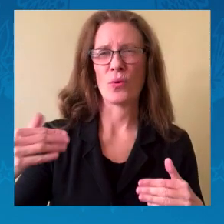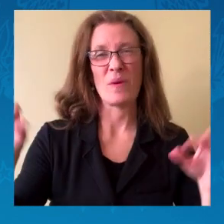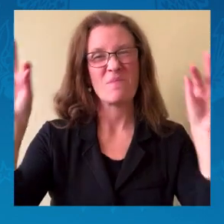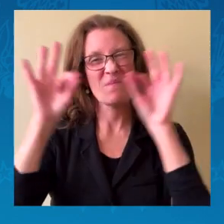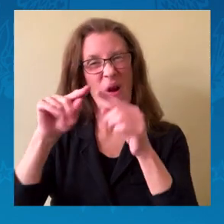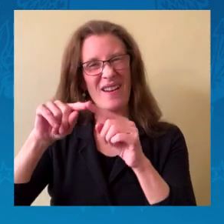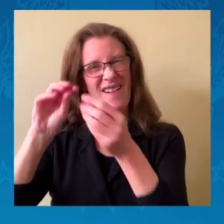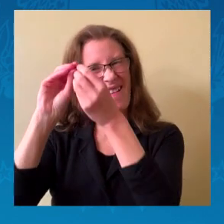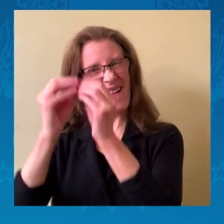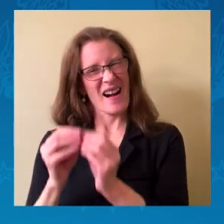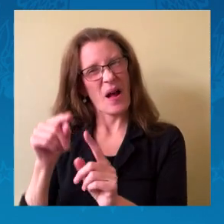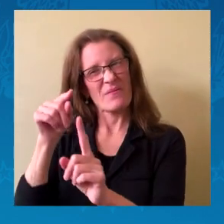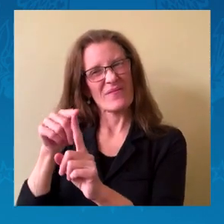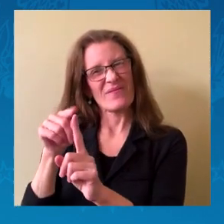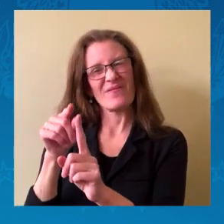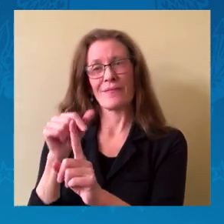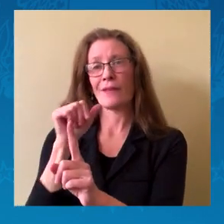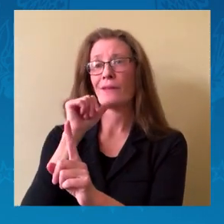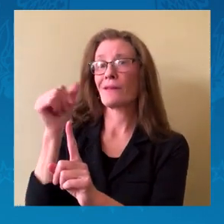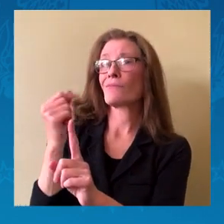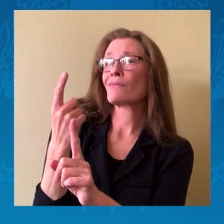to increase our capacity to collect it,